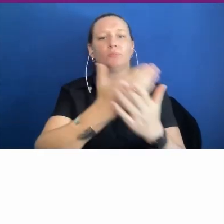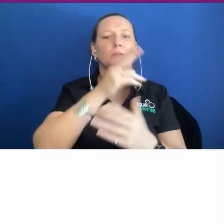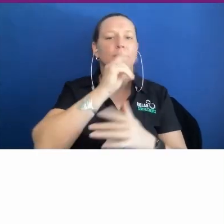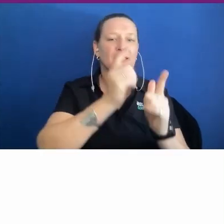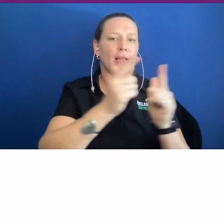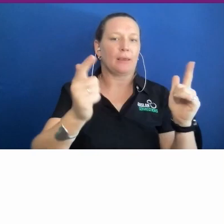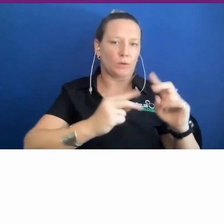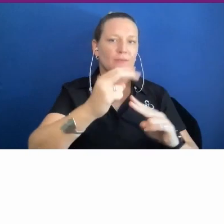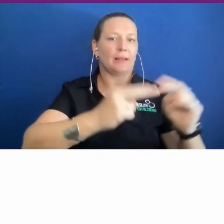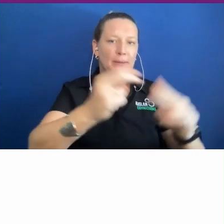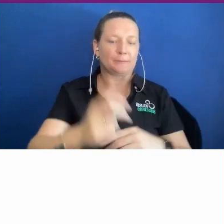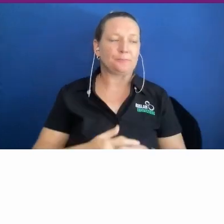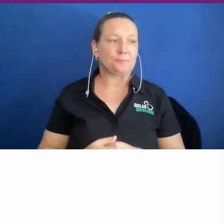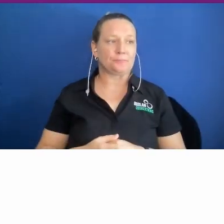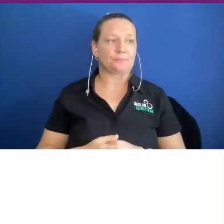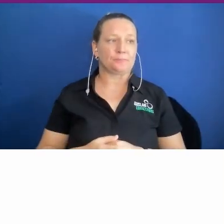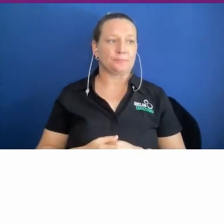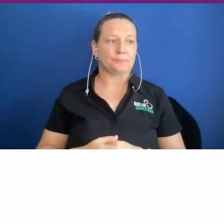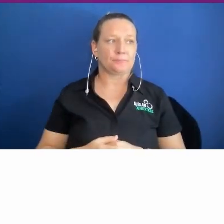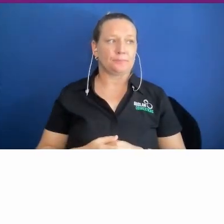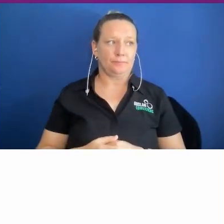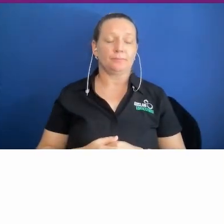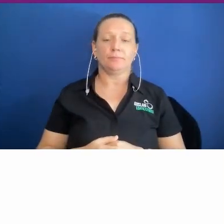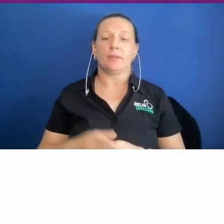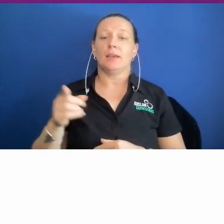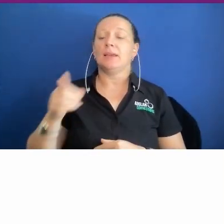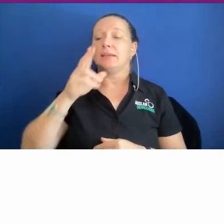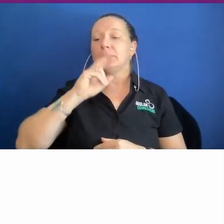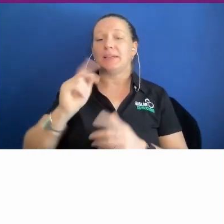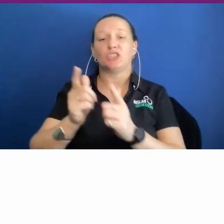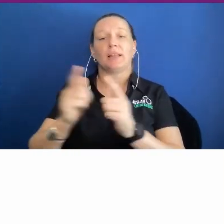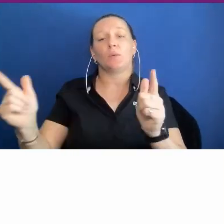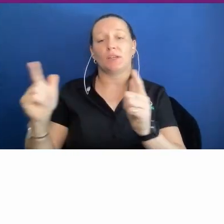One of the key goals of the speech and language centre is to recruit children